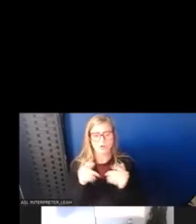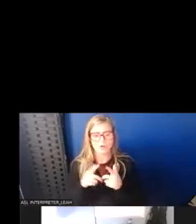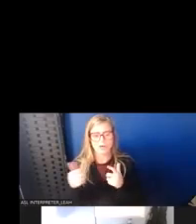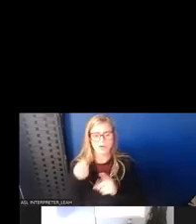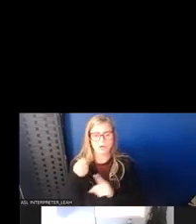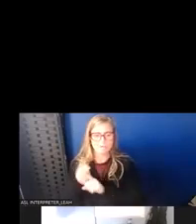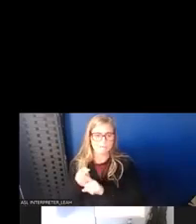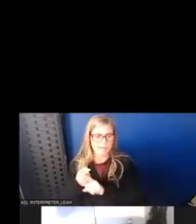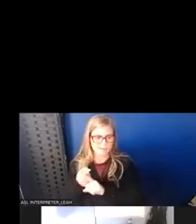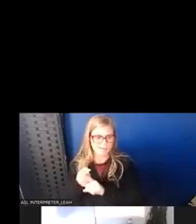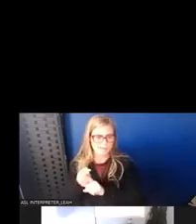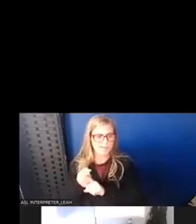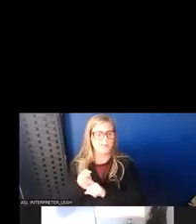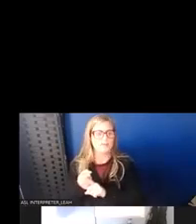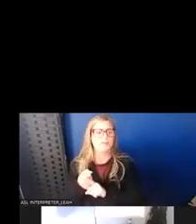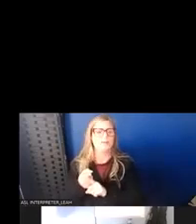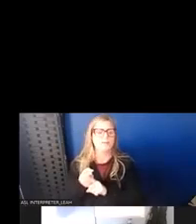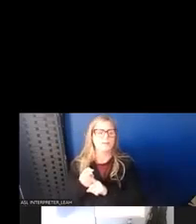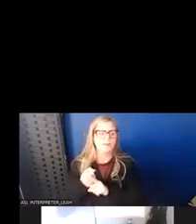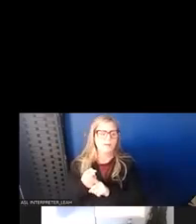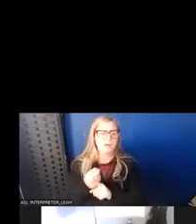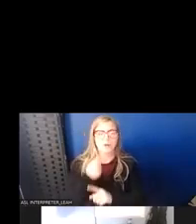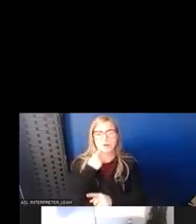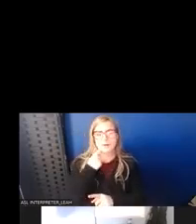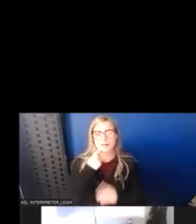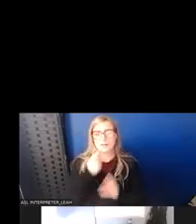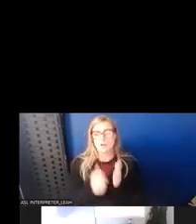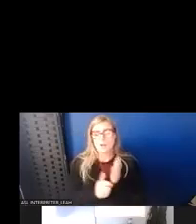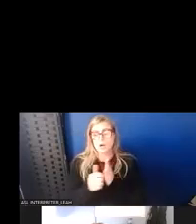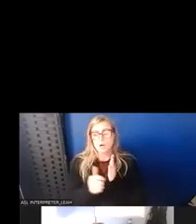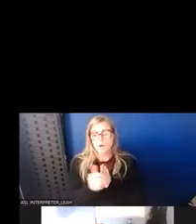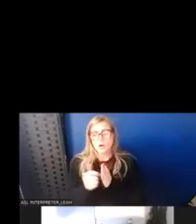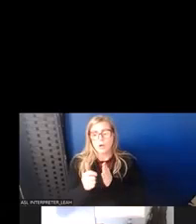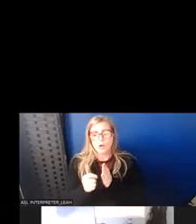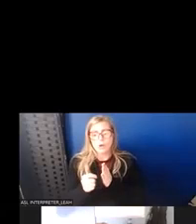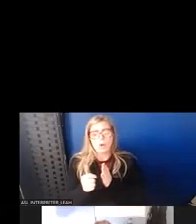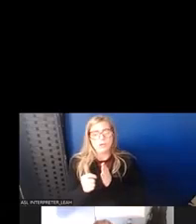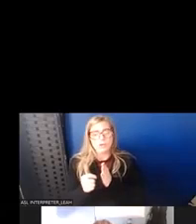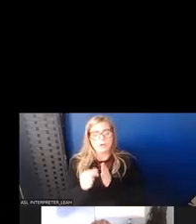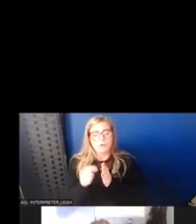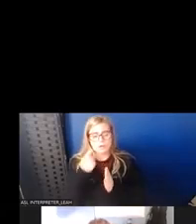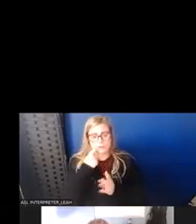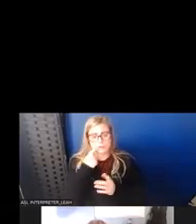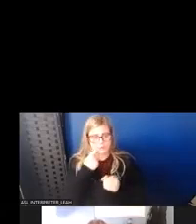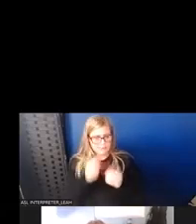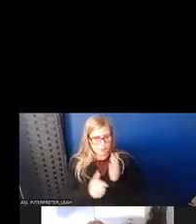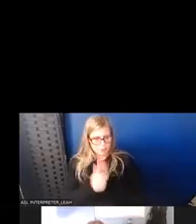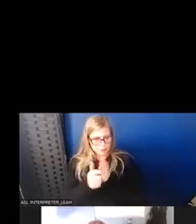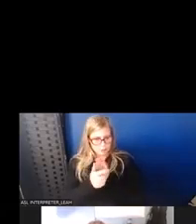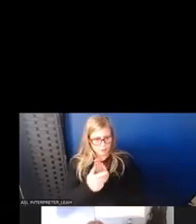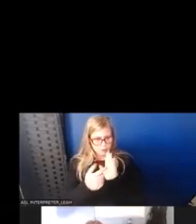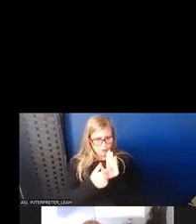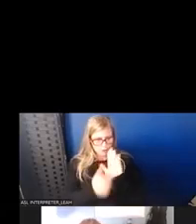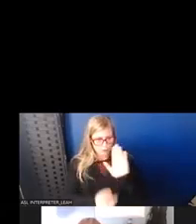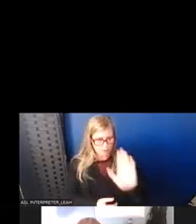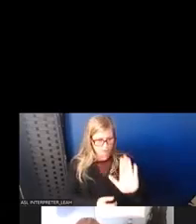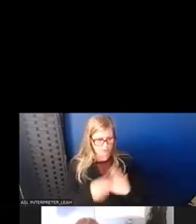And a recent article in PNAS shows that actually the less